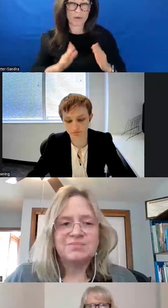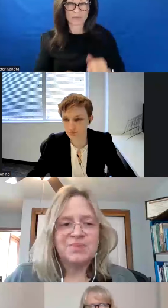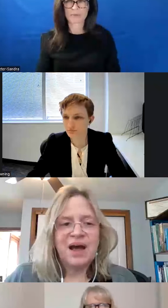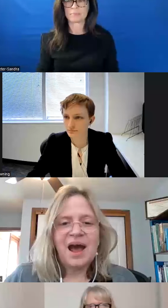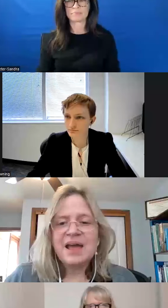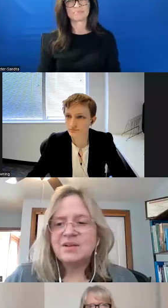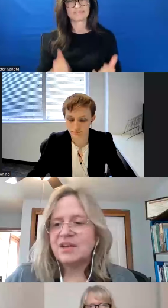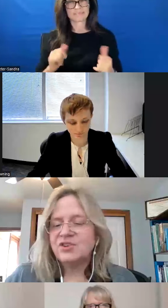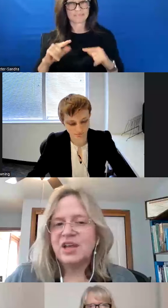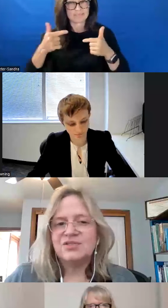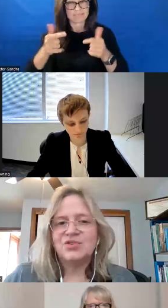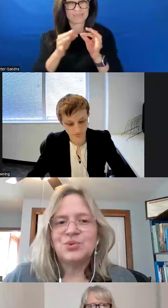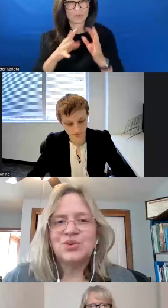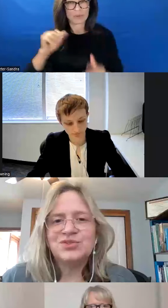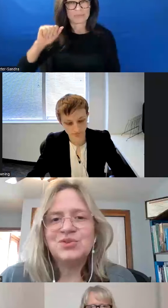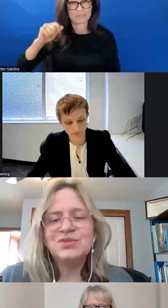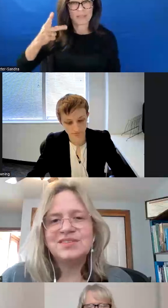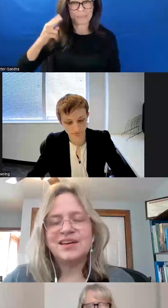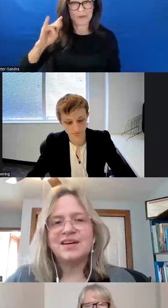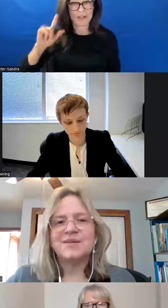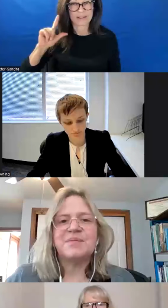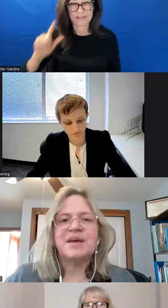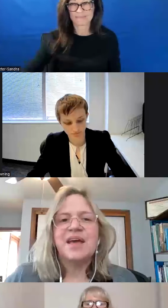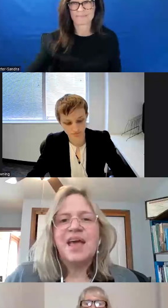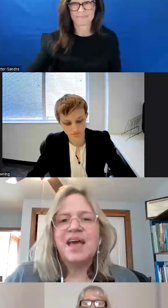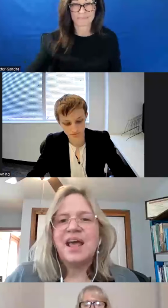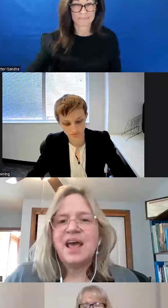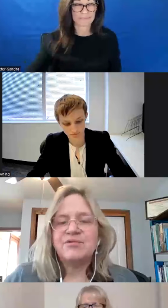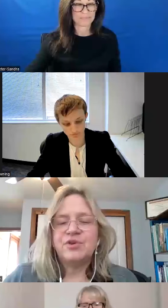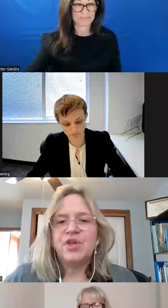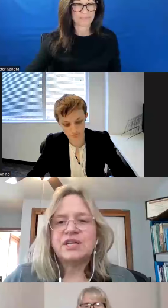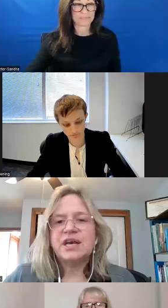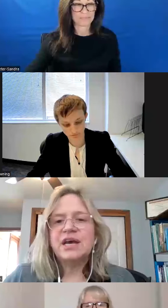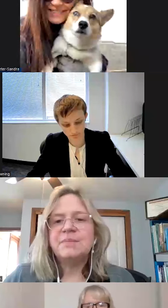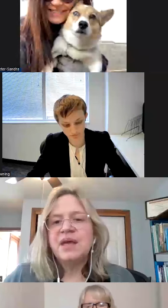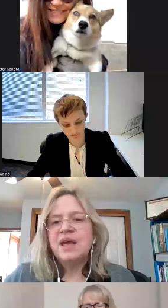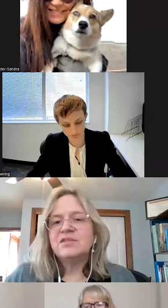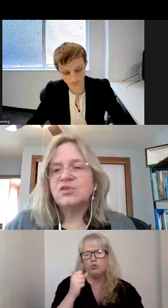I EDUCATE SOCIAL WORK STUDENTS AND I HAVE FOR A LONG TIME AND